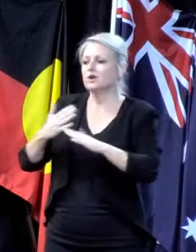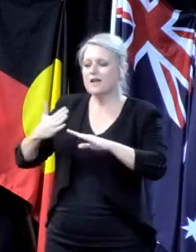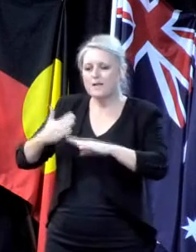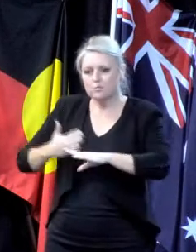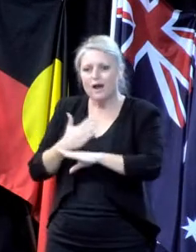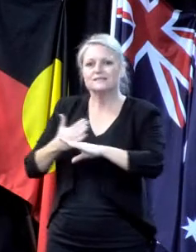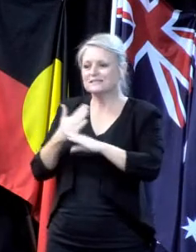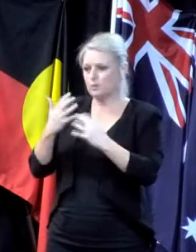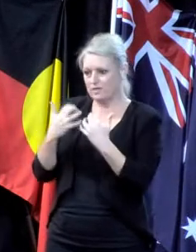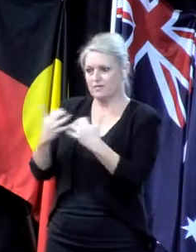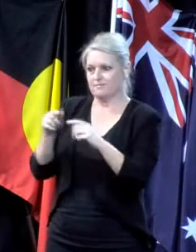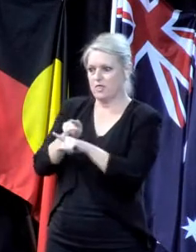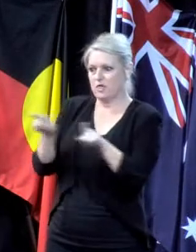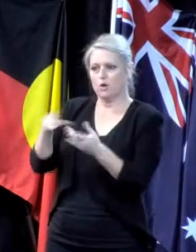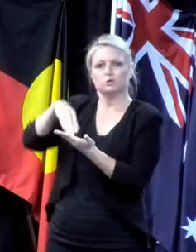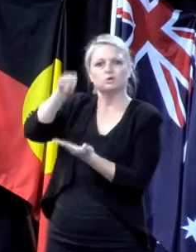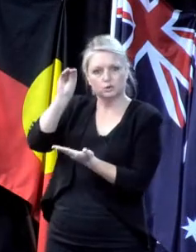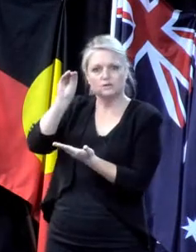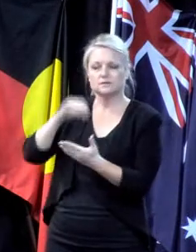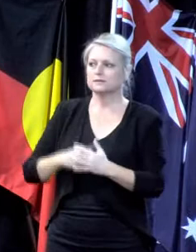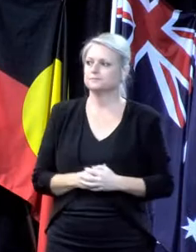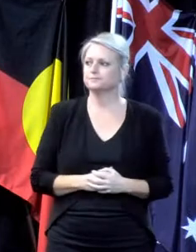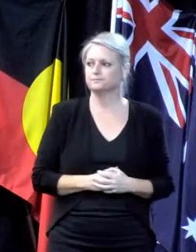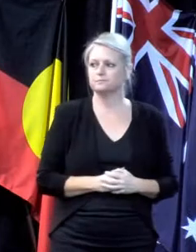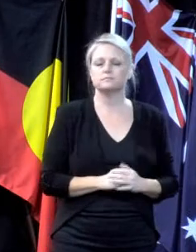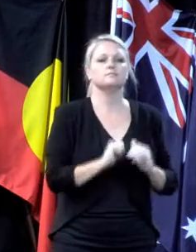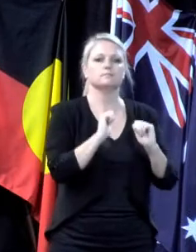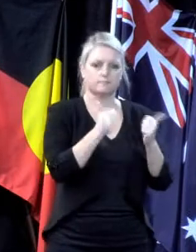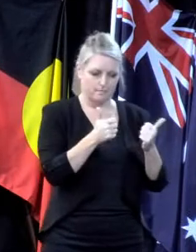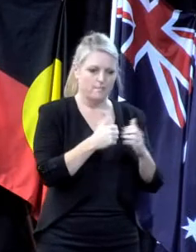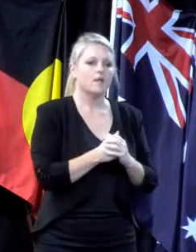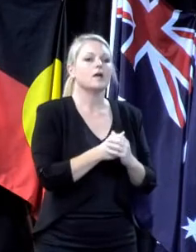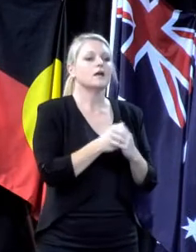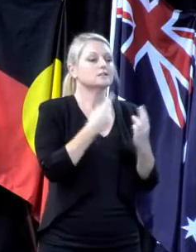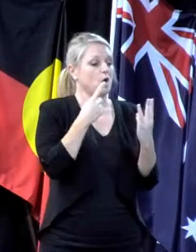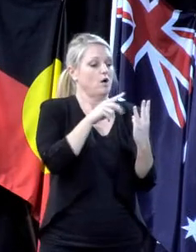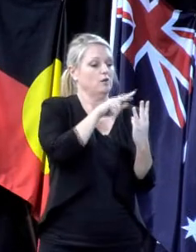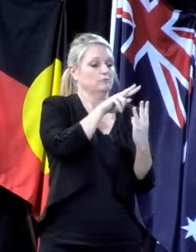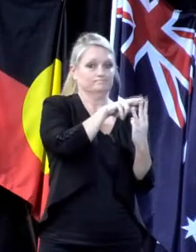Yes. Ms Morris, I see you are nodding. Unless you have any response in that respect?